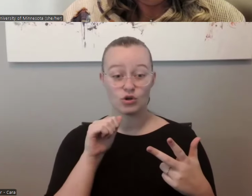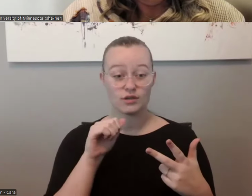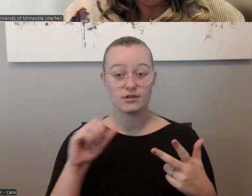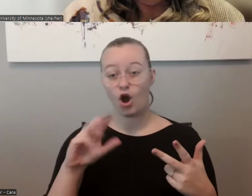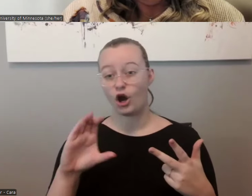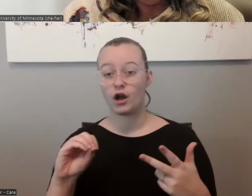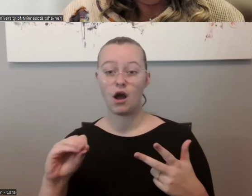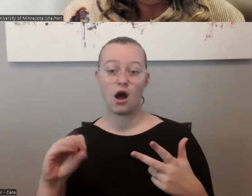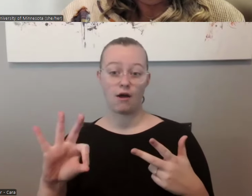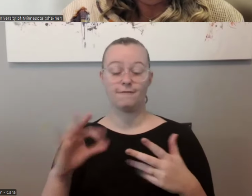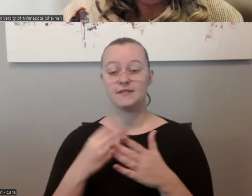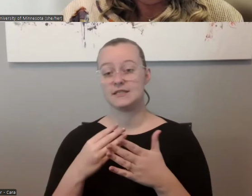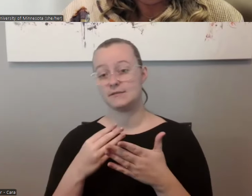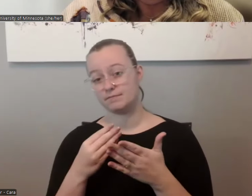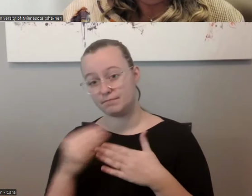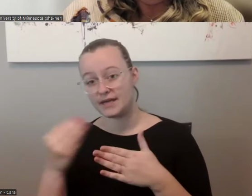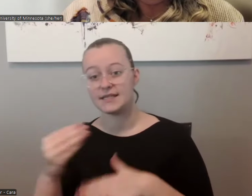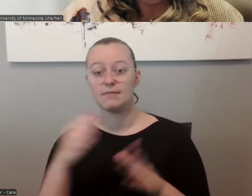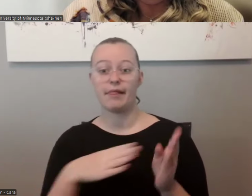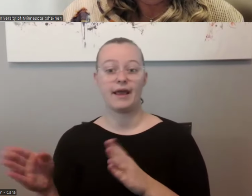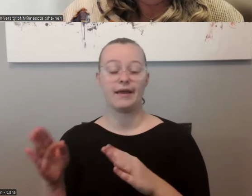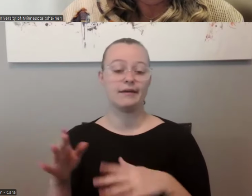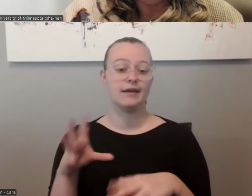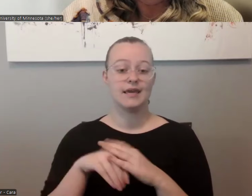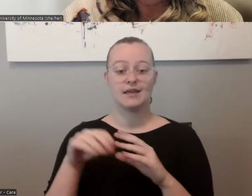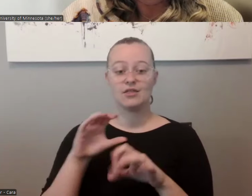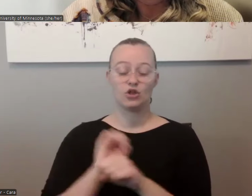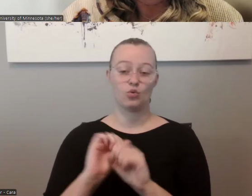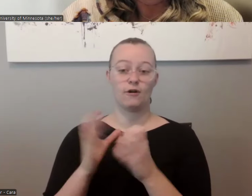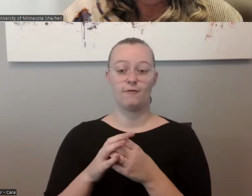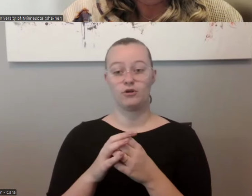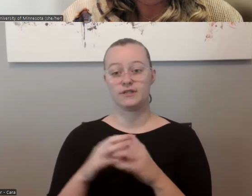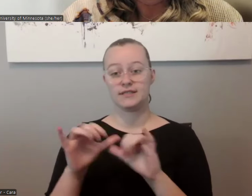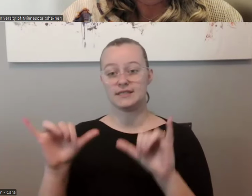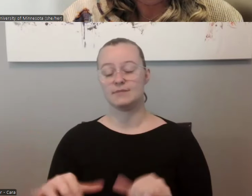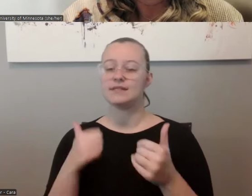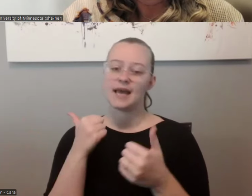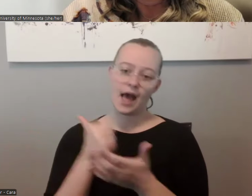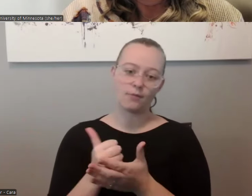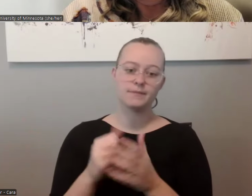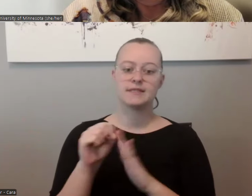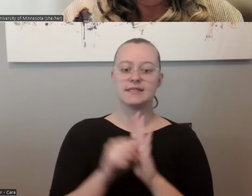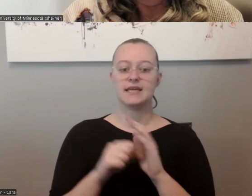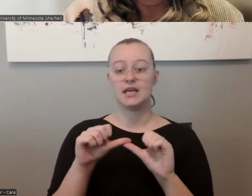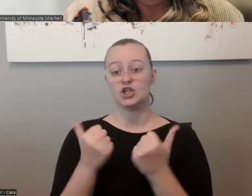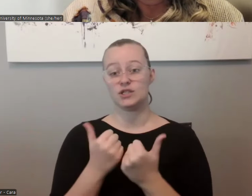plan proposed an investment in the Workforce Data Reporting System to help state agencies monitor trends